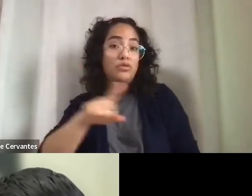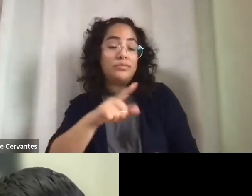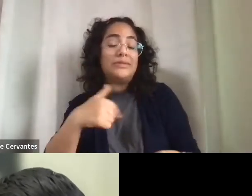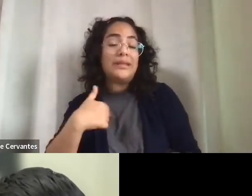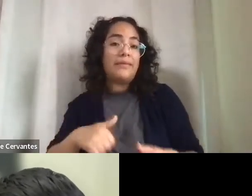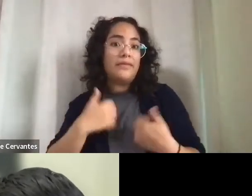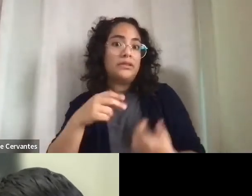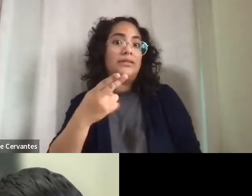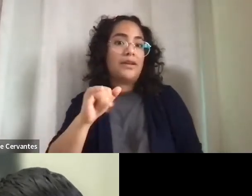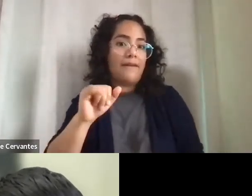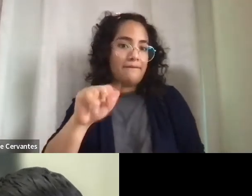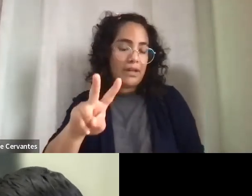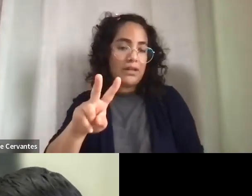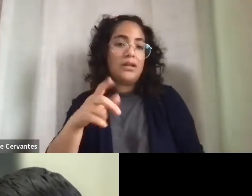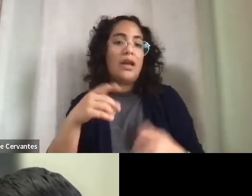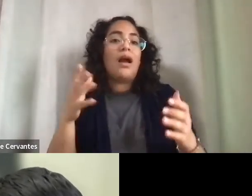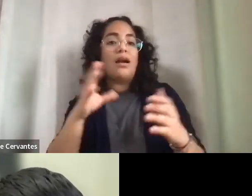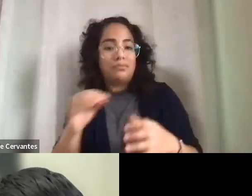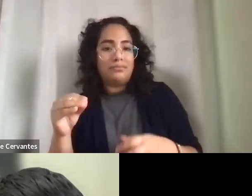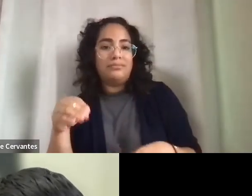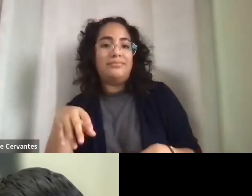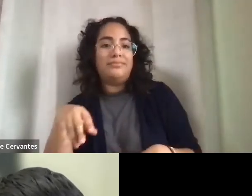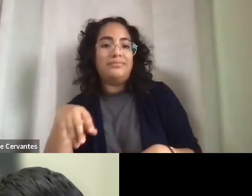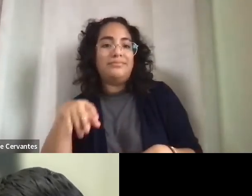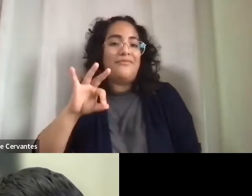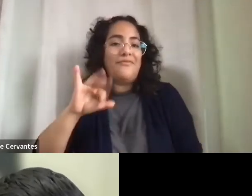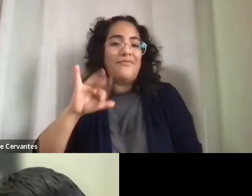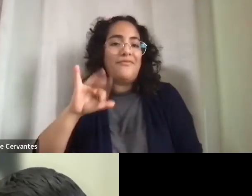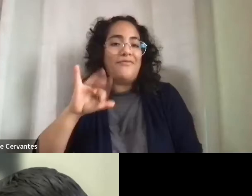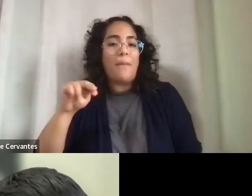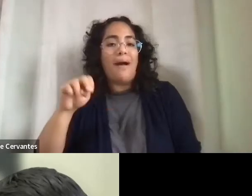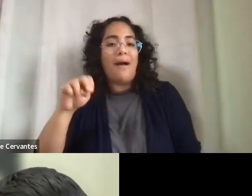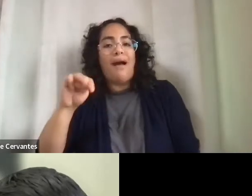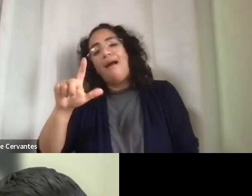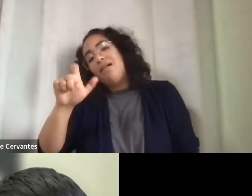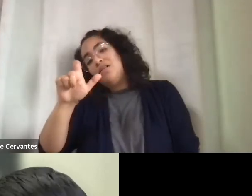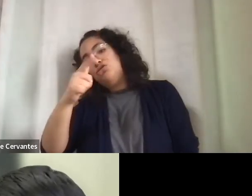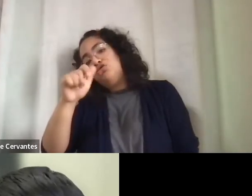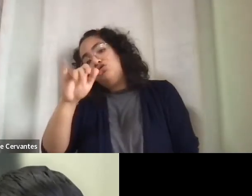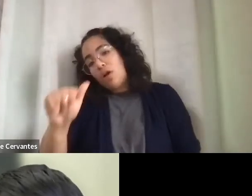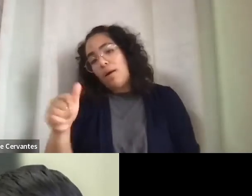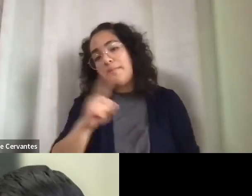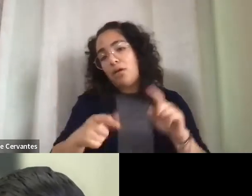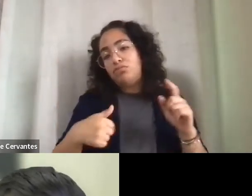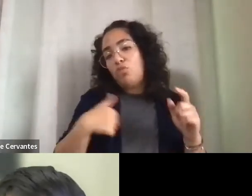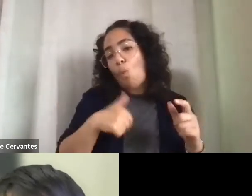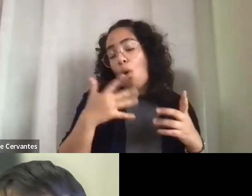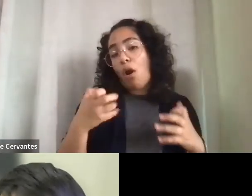and fibromyalgia, but those are other specifics you'd like to say about it. Yeah I mean I think the